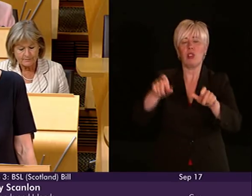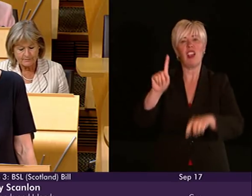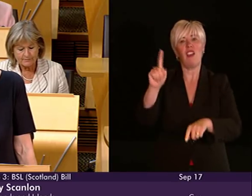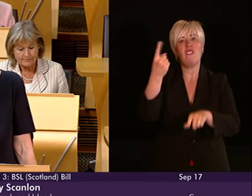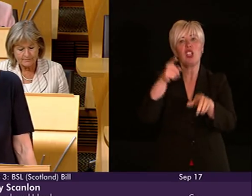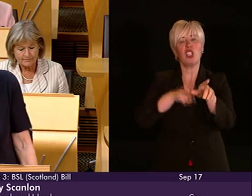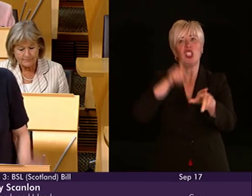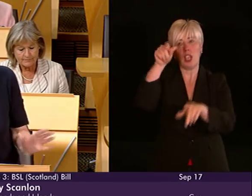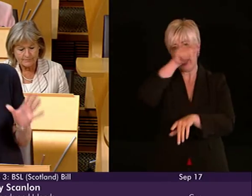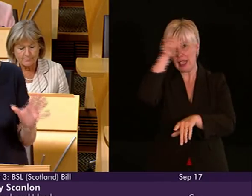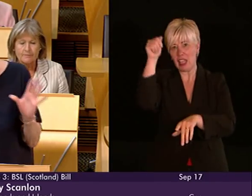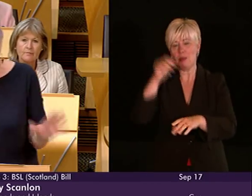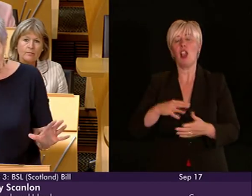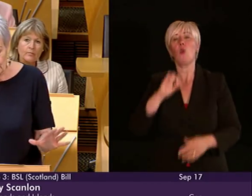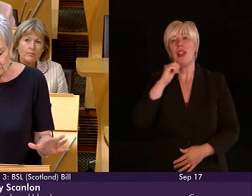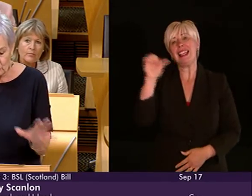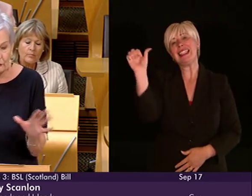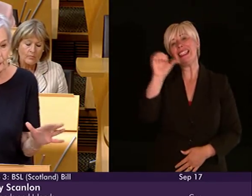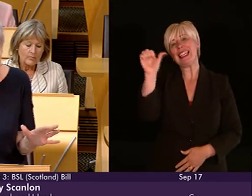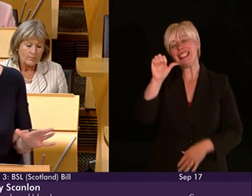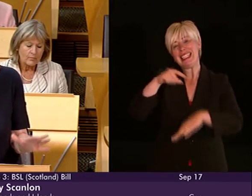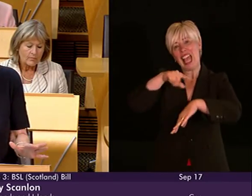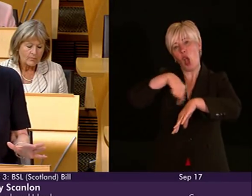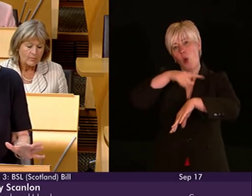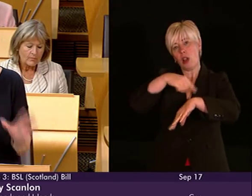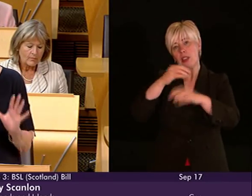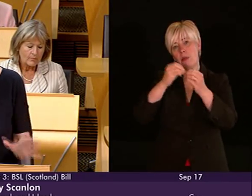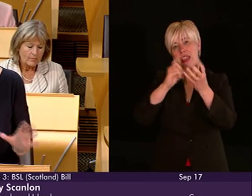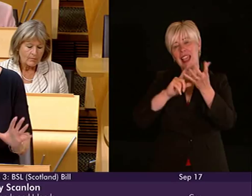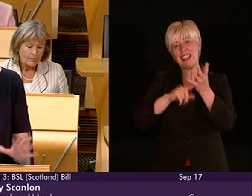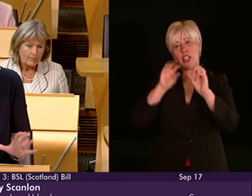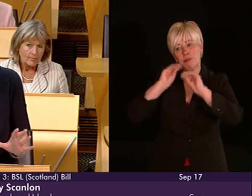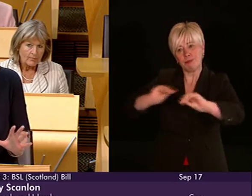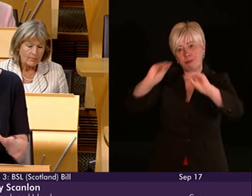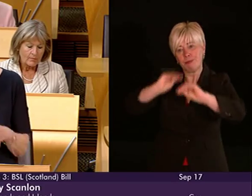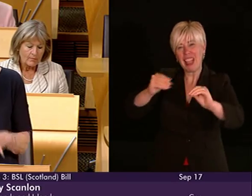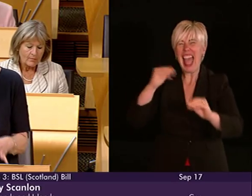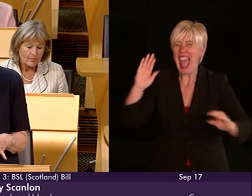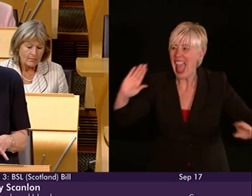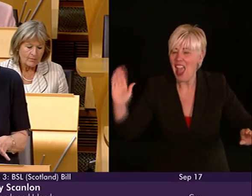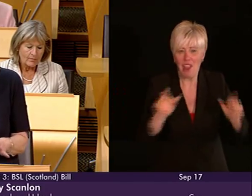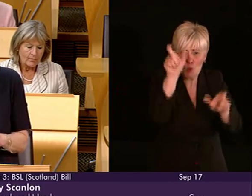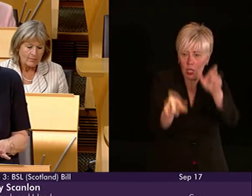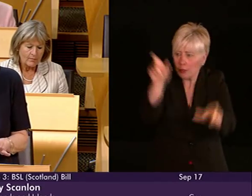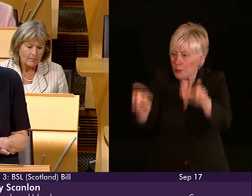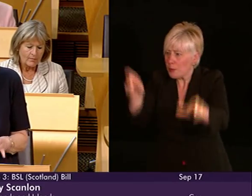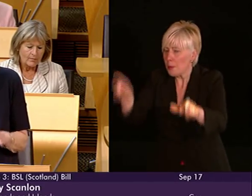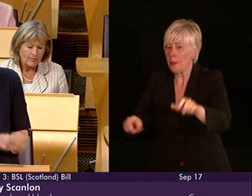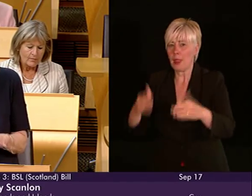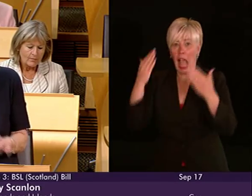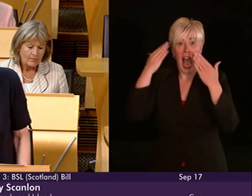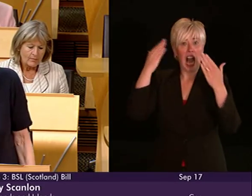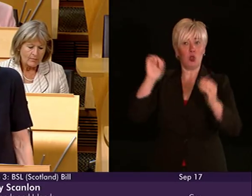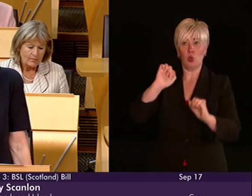academy gets 16 hours of BSL training. I am not sure whether Dingwall is the only secondary